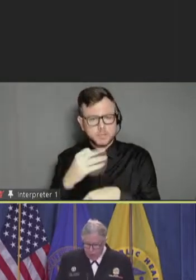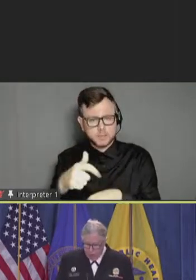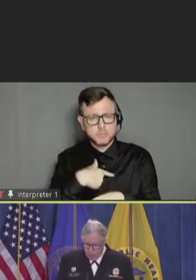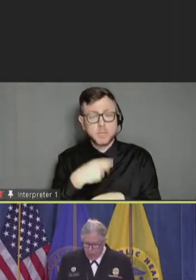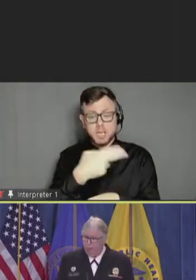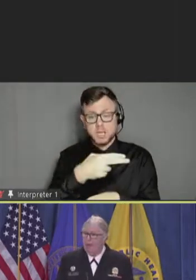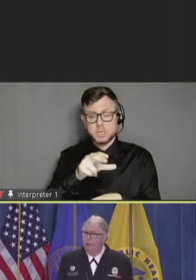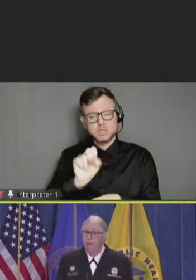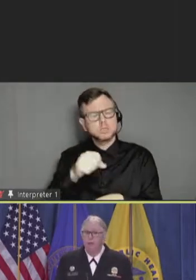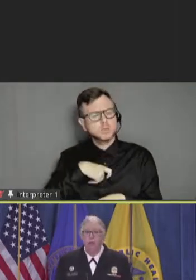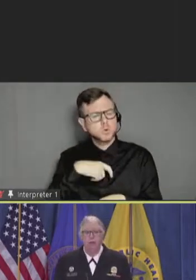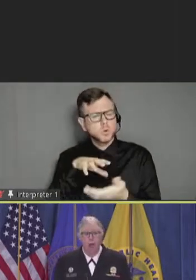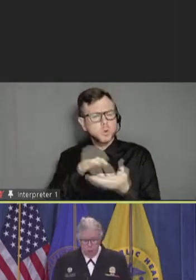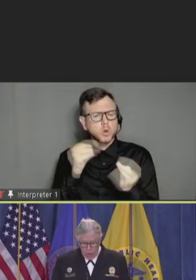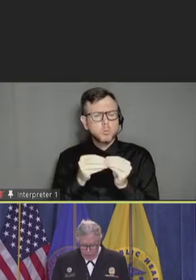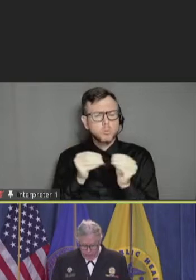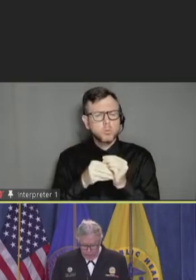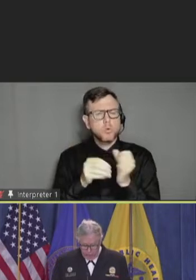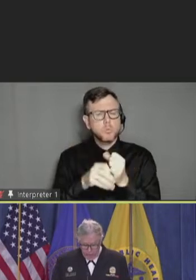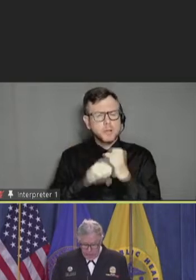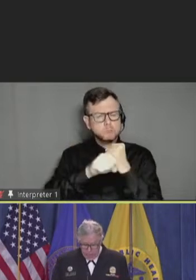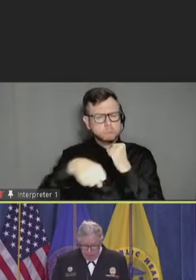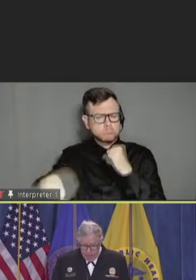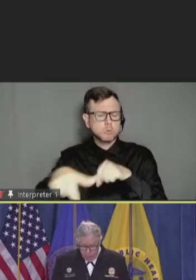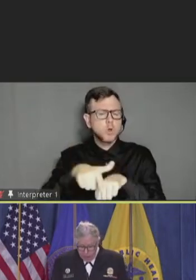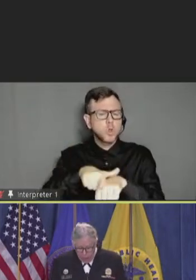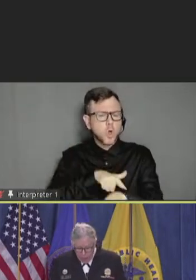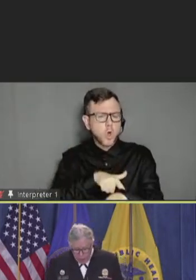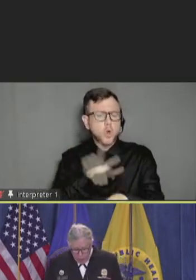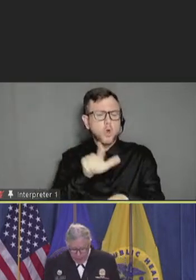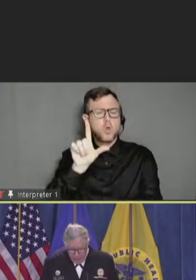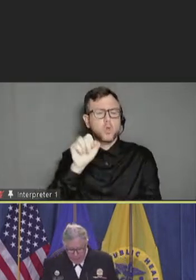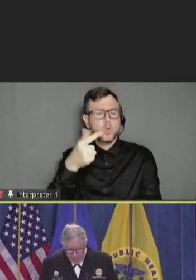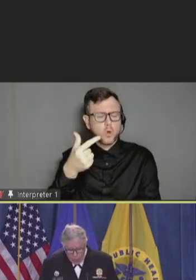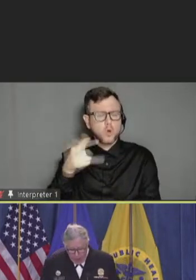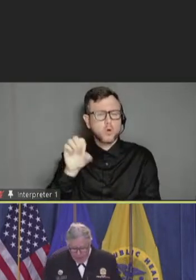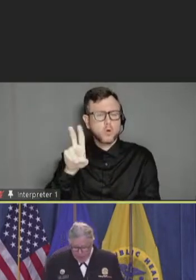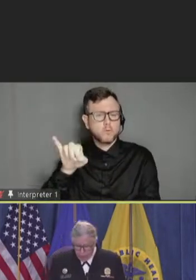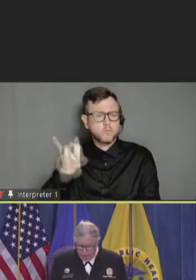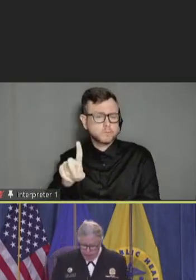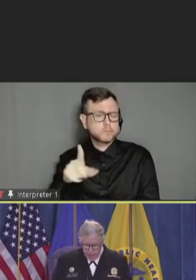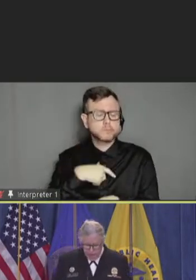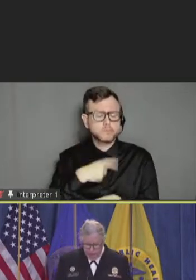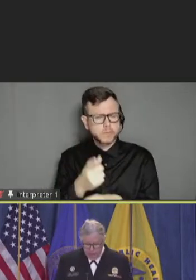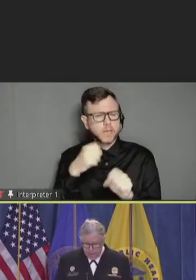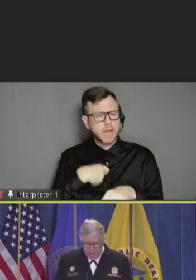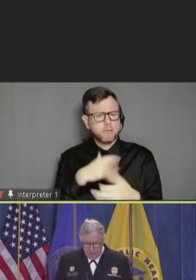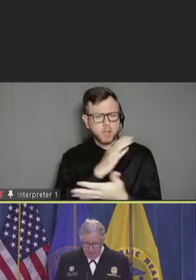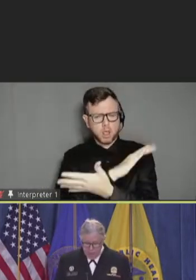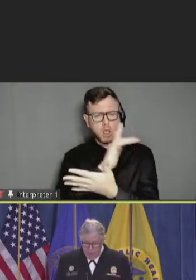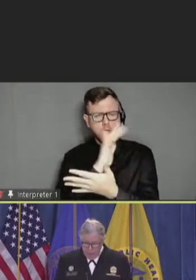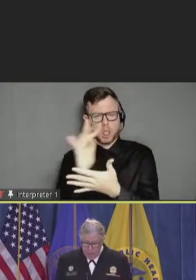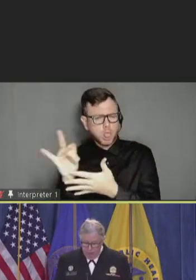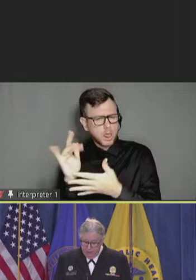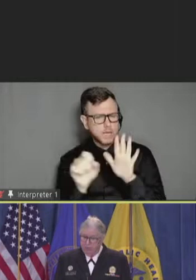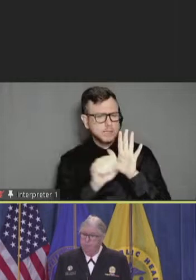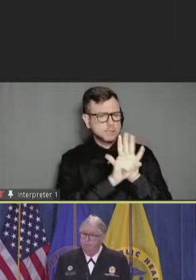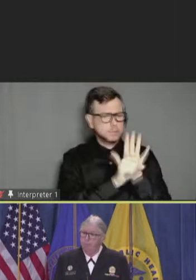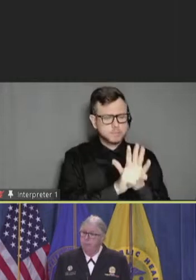more about Long COVID. People with Long COVID can have a wide range of symptoms that may last weeks, months, or